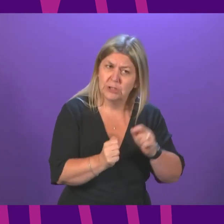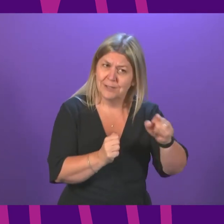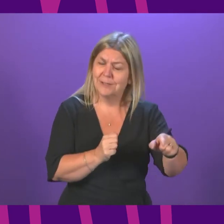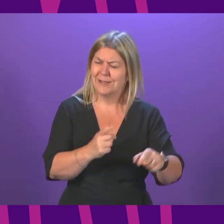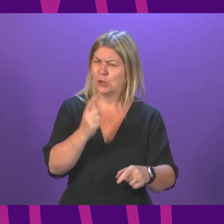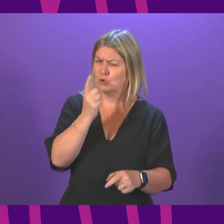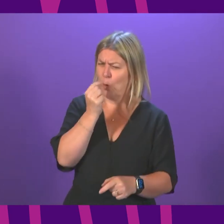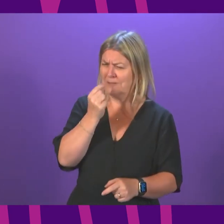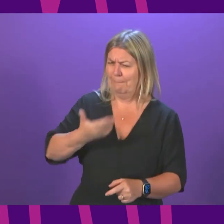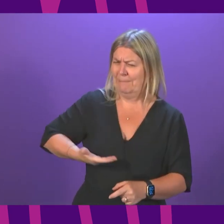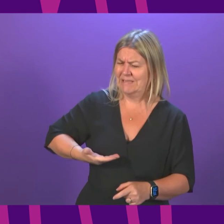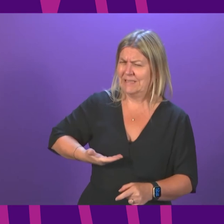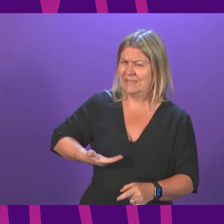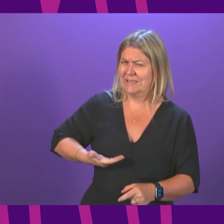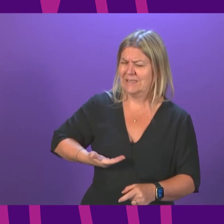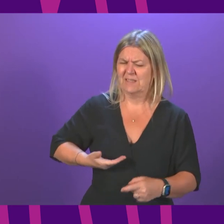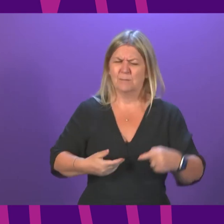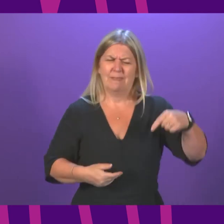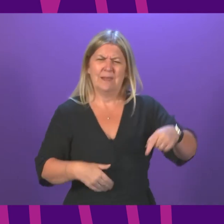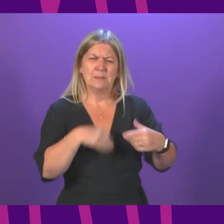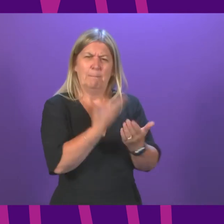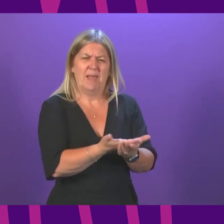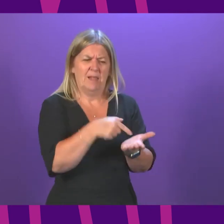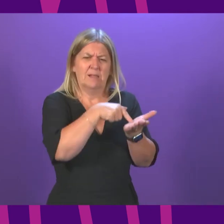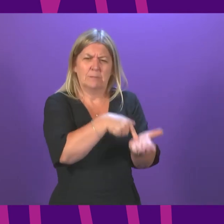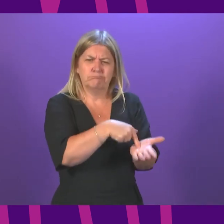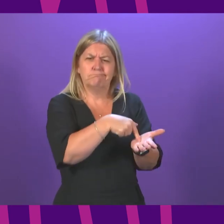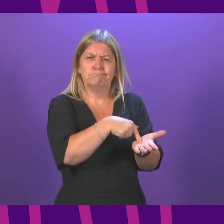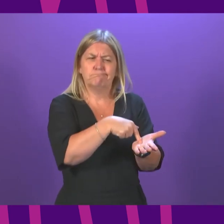understand the policy memorandum, the bill’s purpose is to